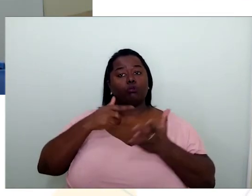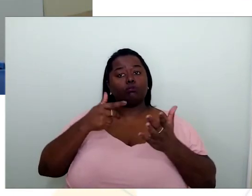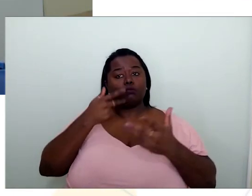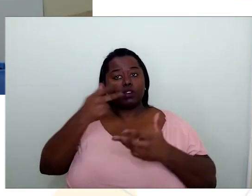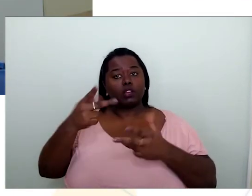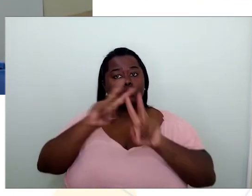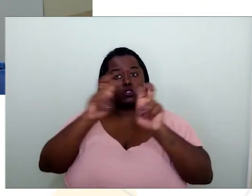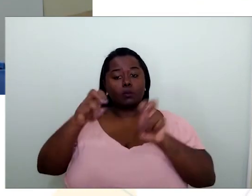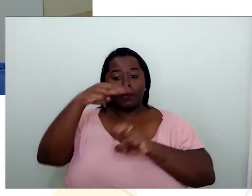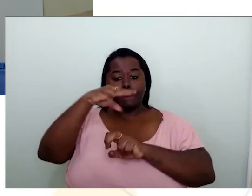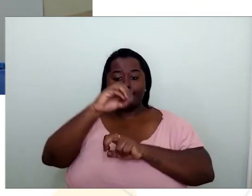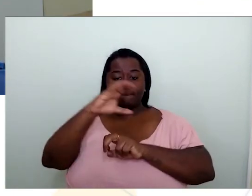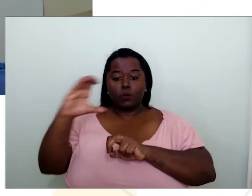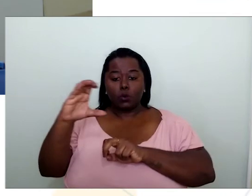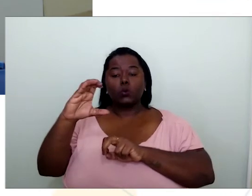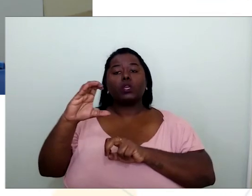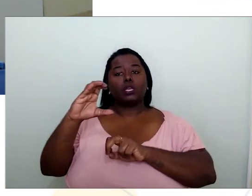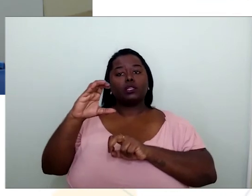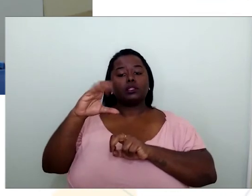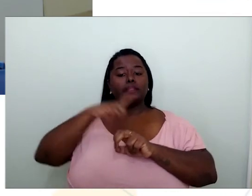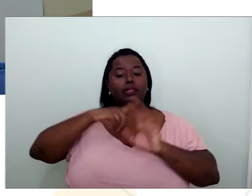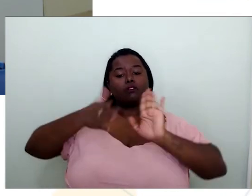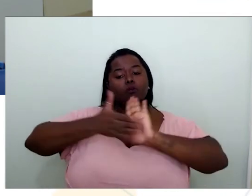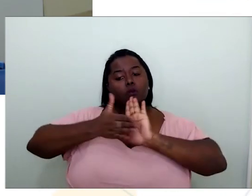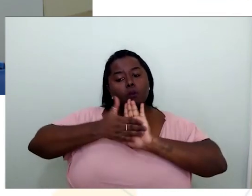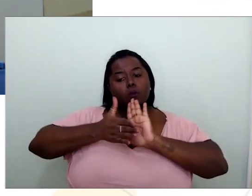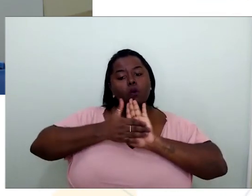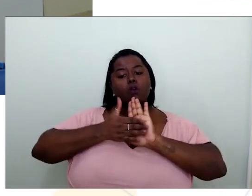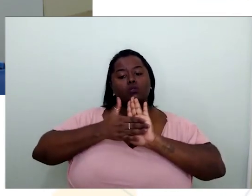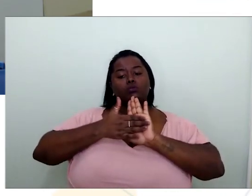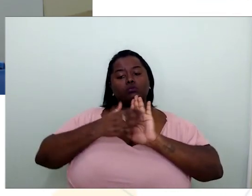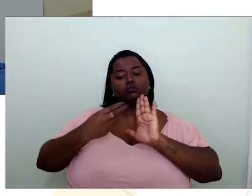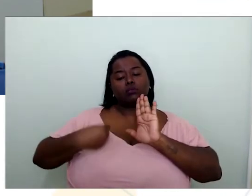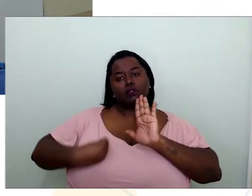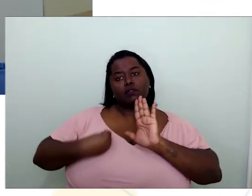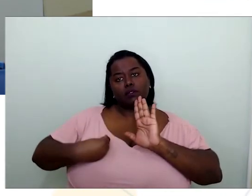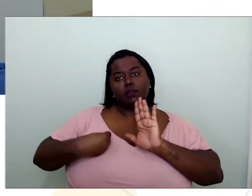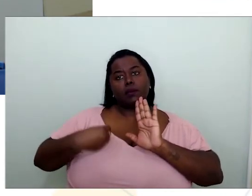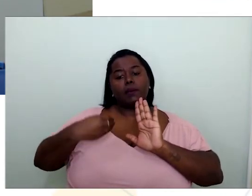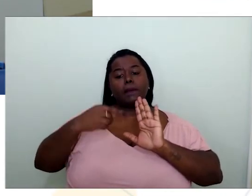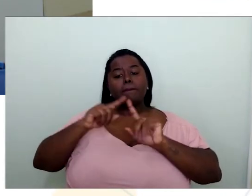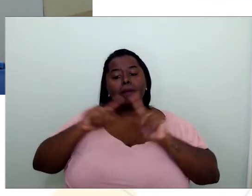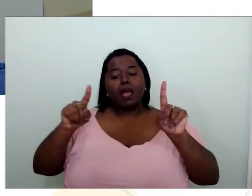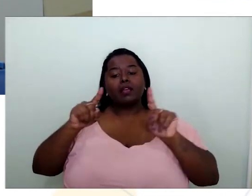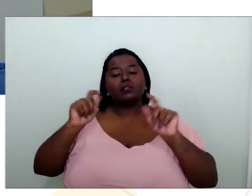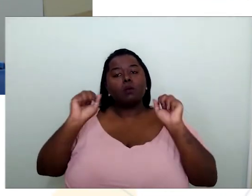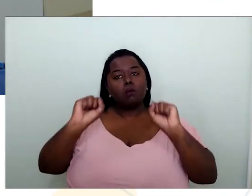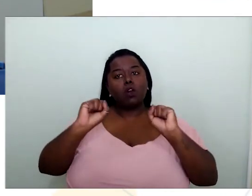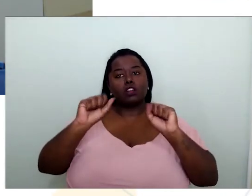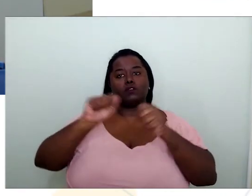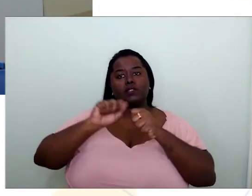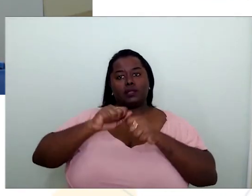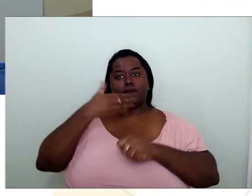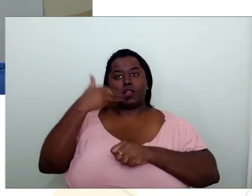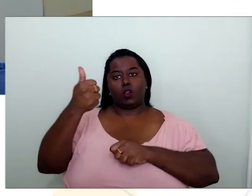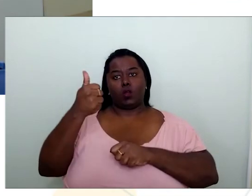have ever have a purpose but all I was saying was that I think we can do better